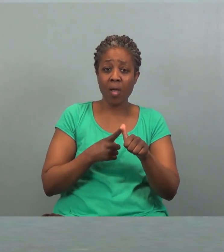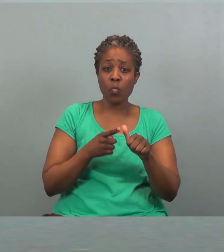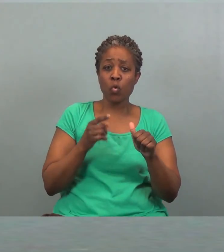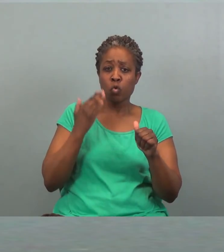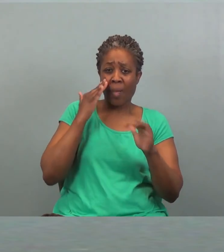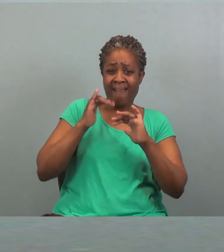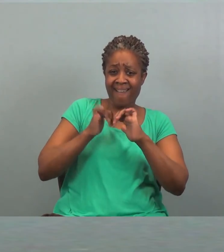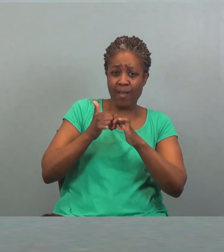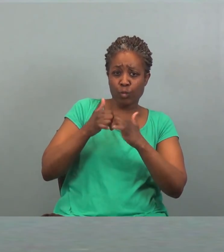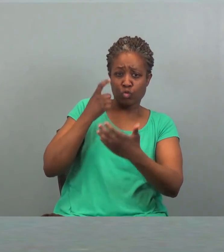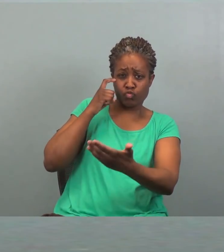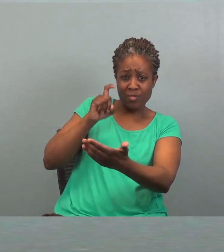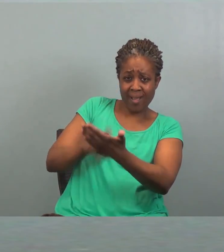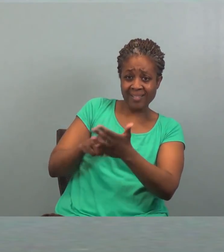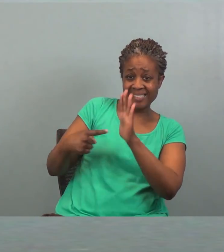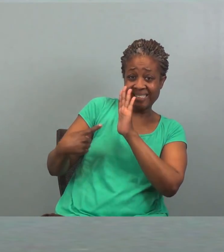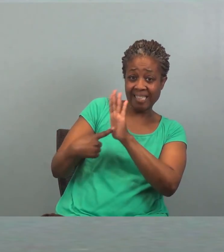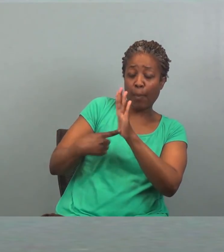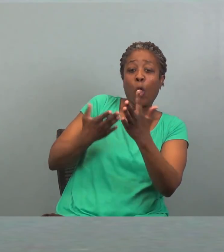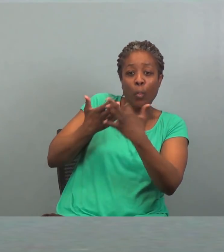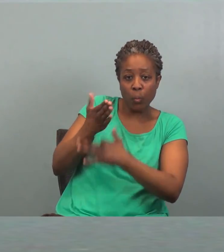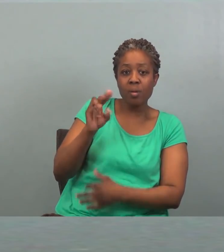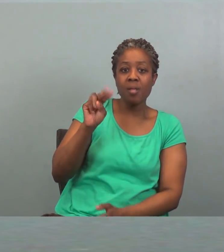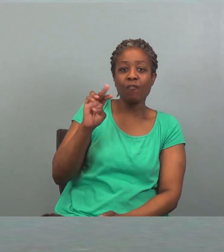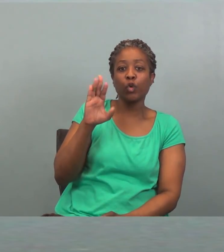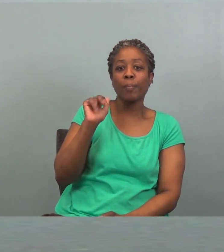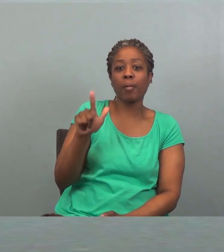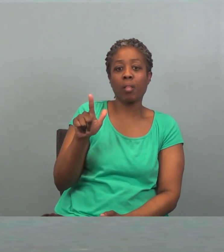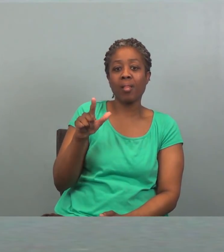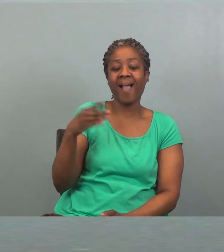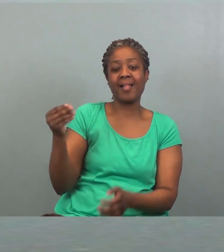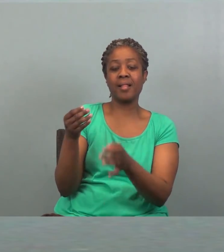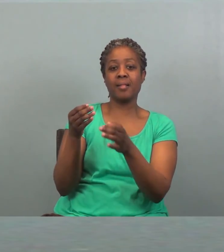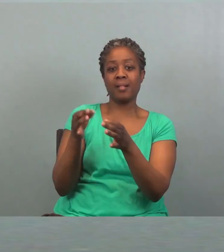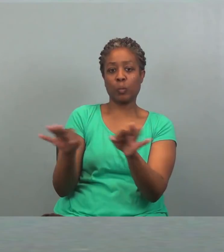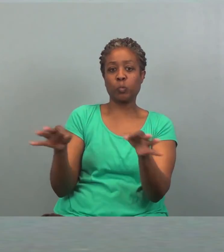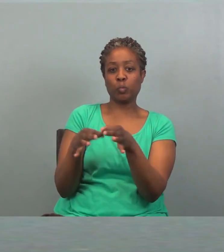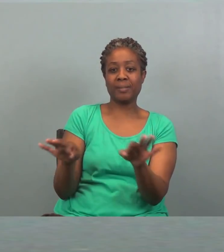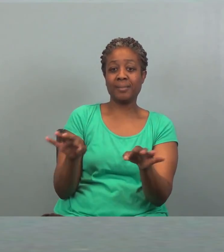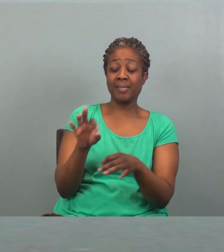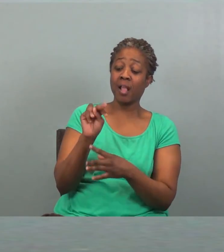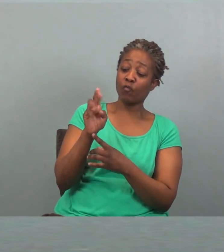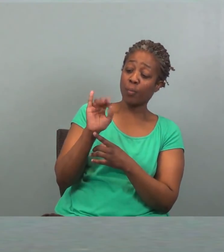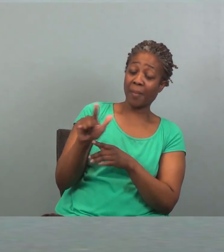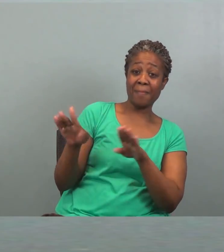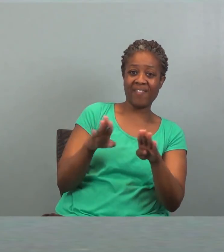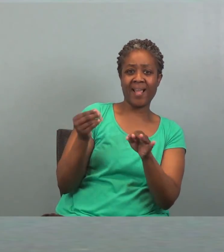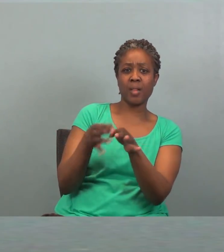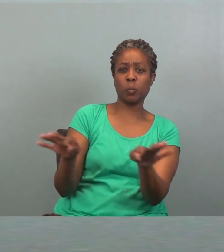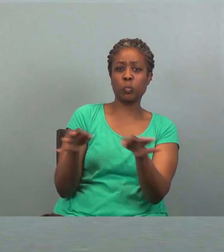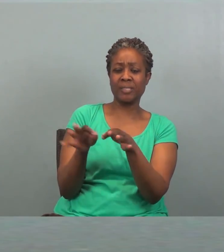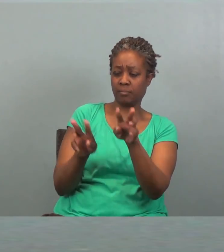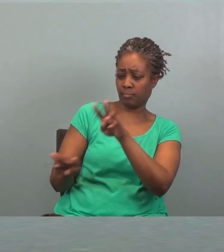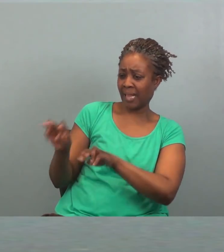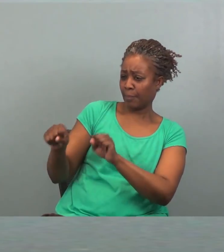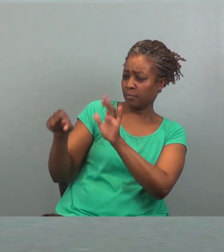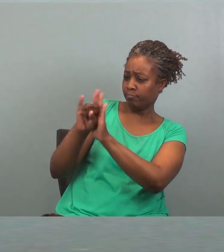To wrap up, it's critical to know how to recognize symptoms through non-verbal behavior and language.